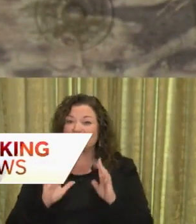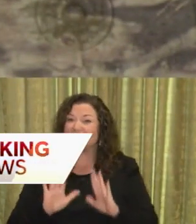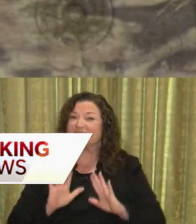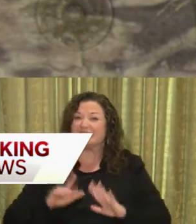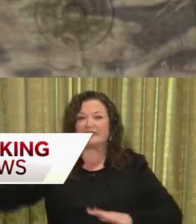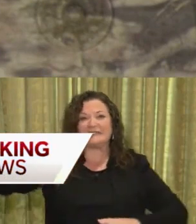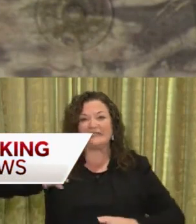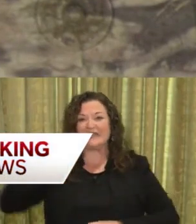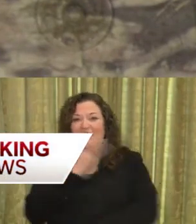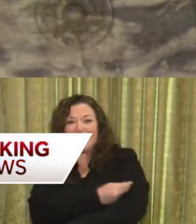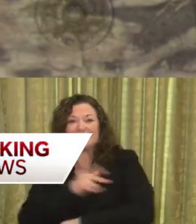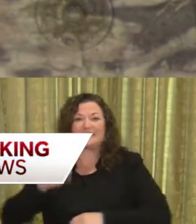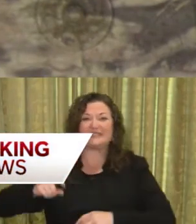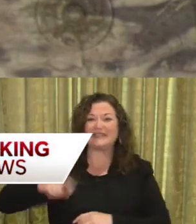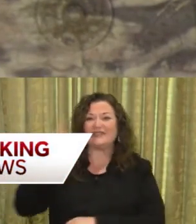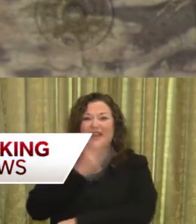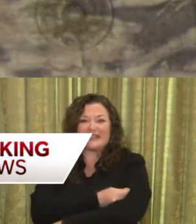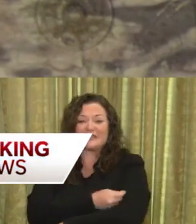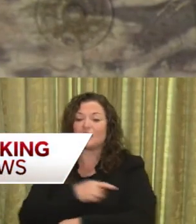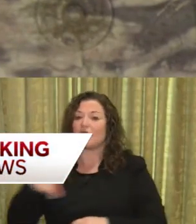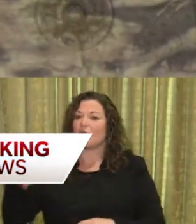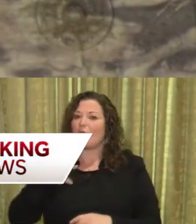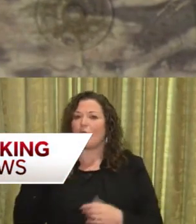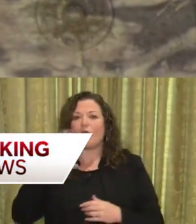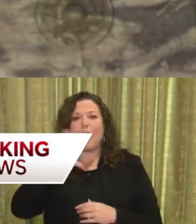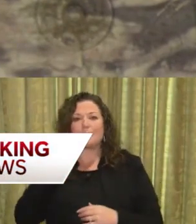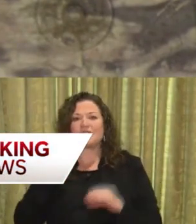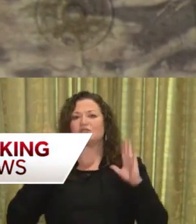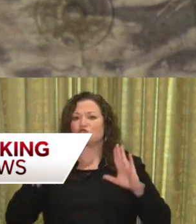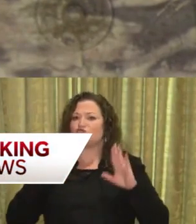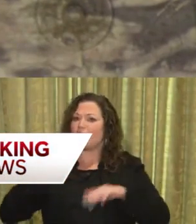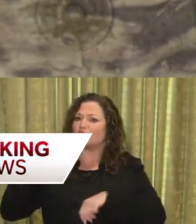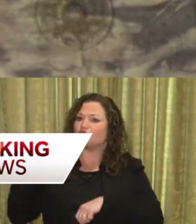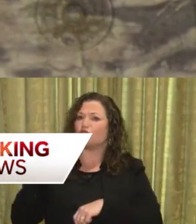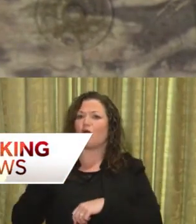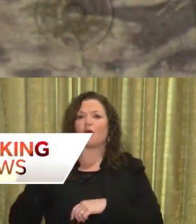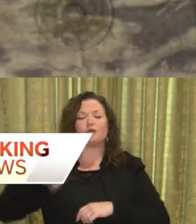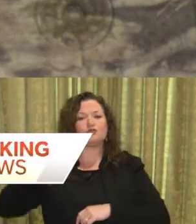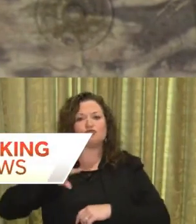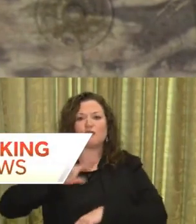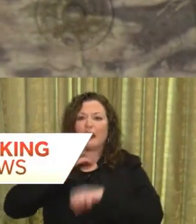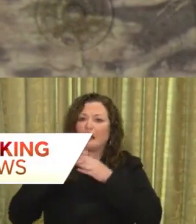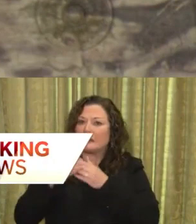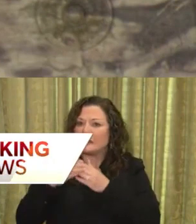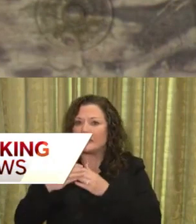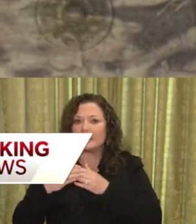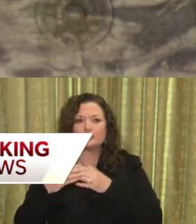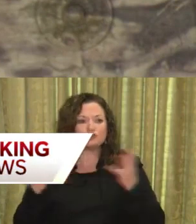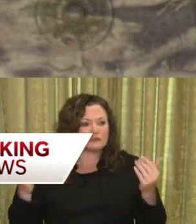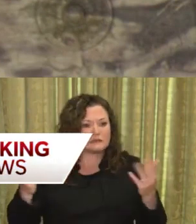LET ME EMPHASIZE THEMP ELOYERS WERE THE FIRST ONES TO PUSH US AND WE NEED THE VACCINES.